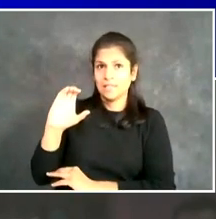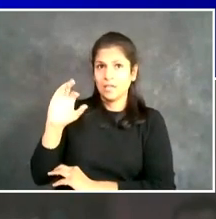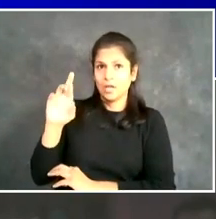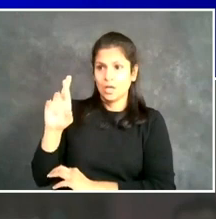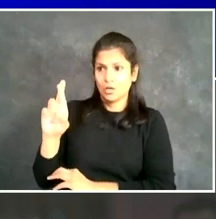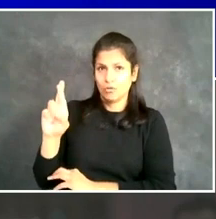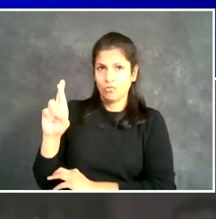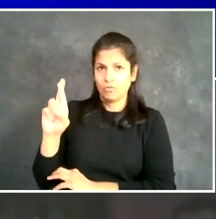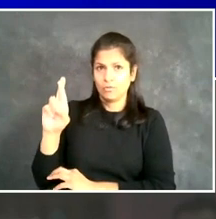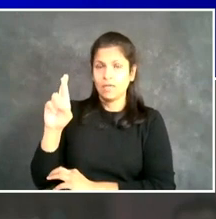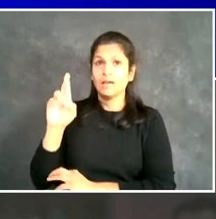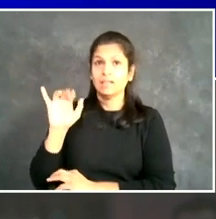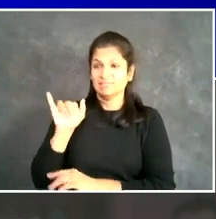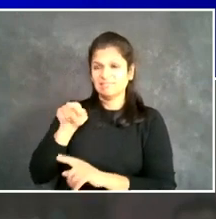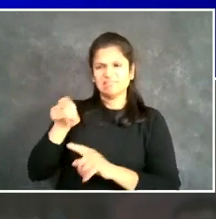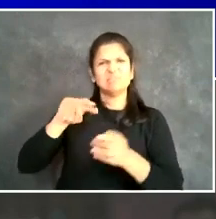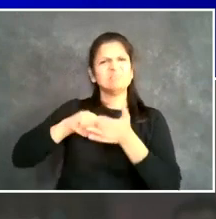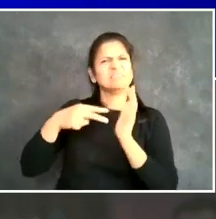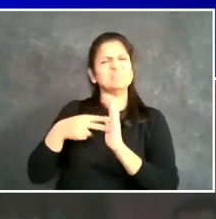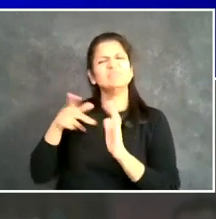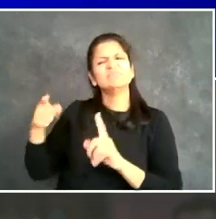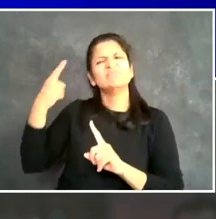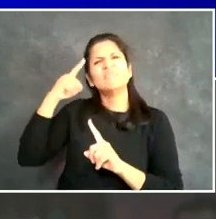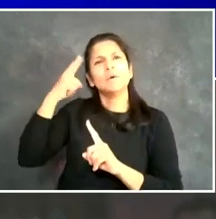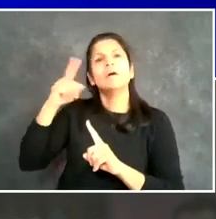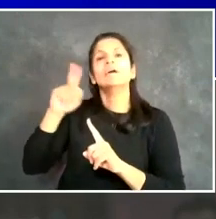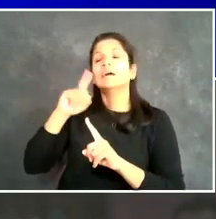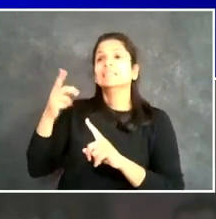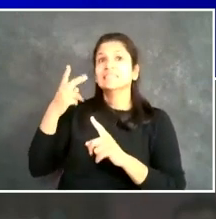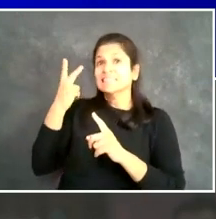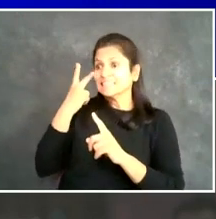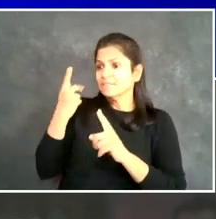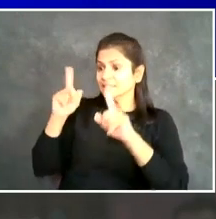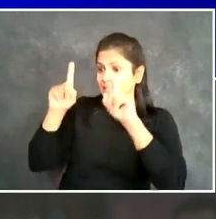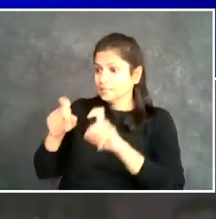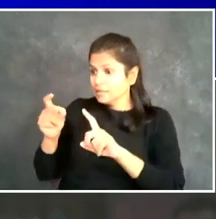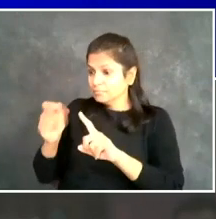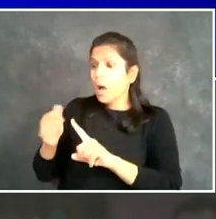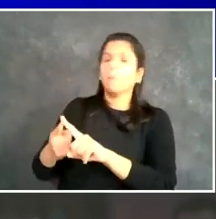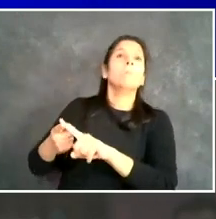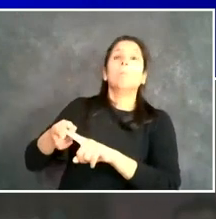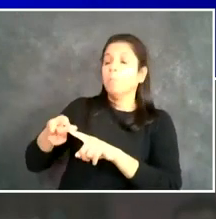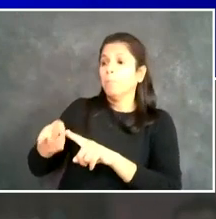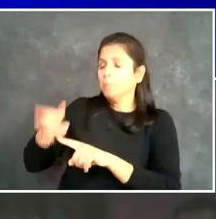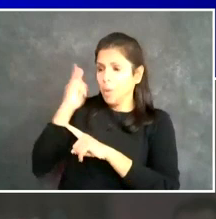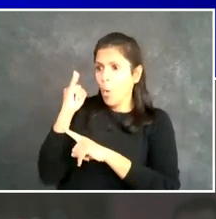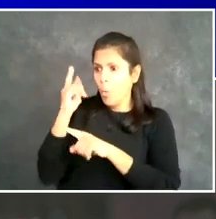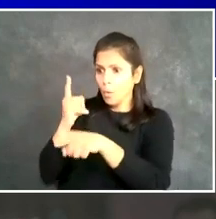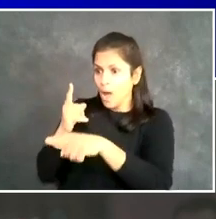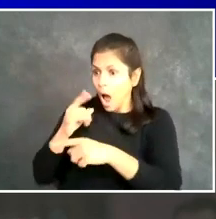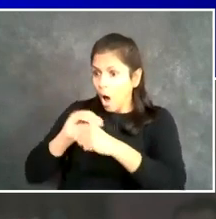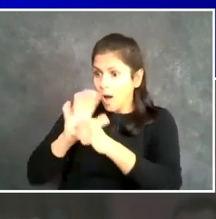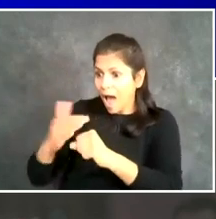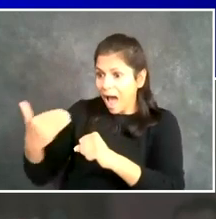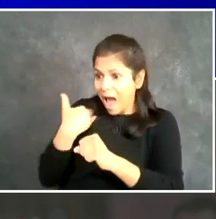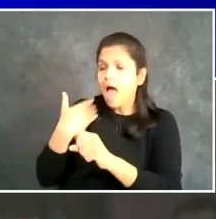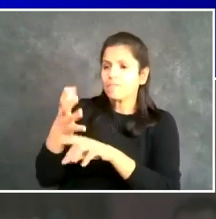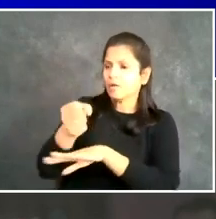EXACT MOMENT. ARE YOU INFECTED WITH THE CORONAVIRUS? THAT IS THE TEST THAT IS